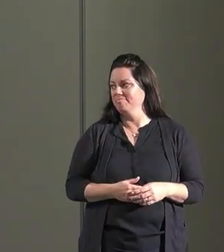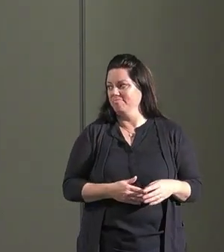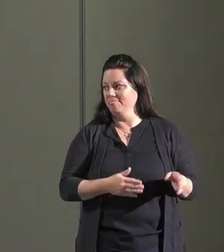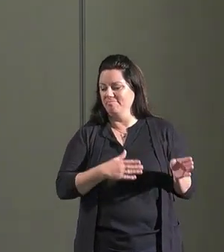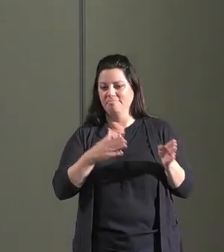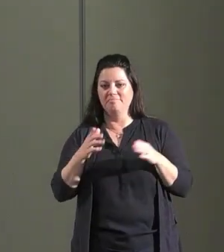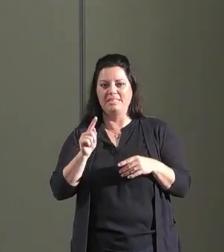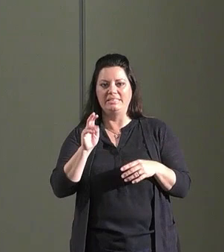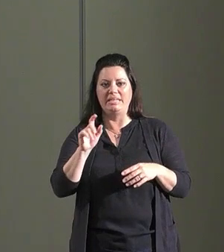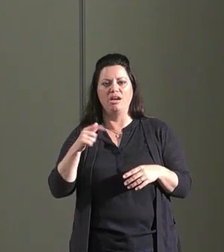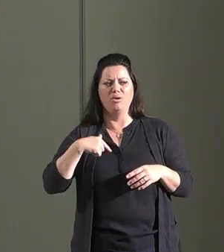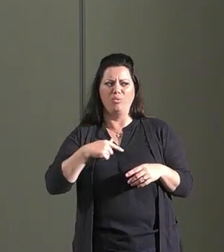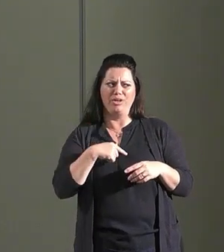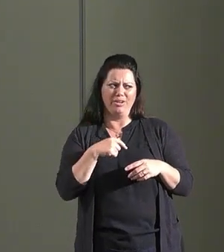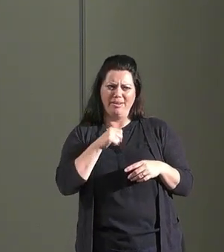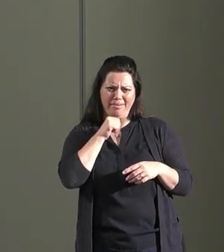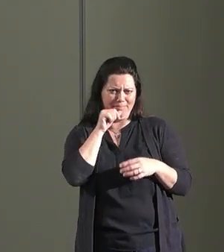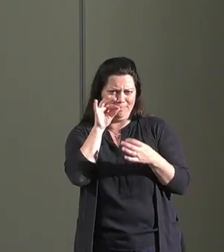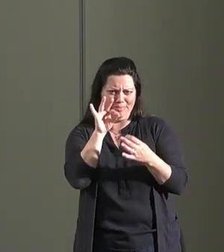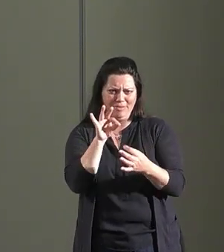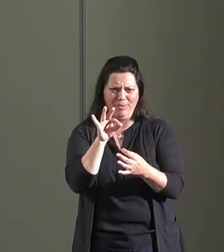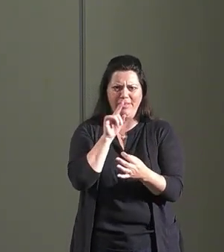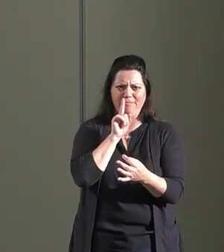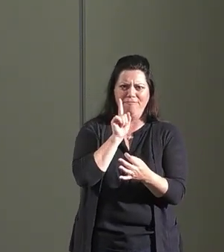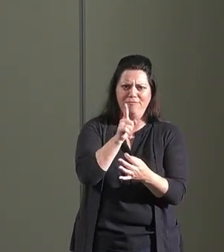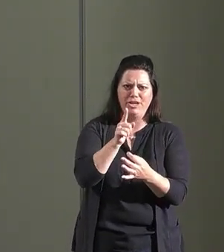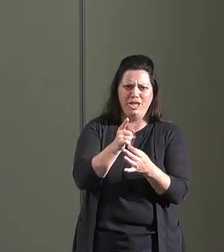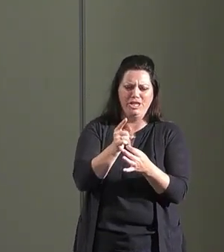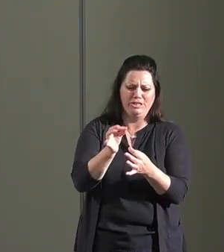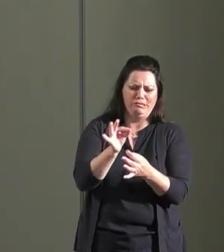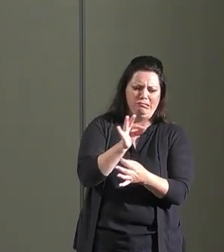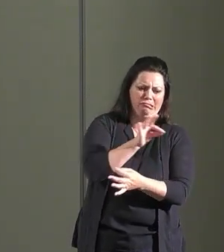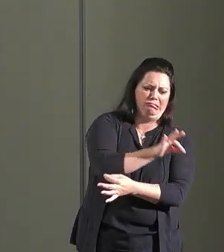at the University of Washington we have something to contribute. Lots of others